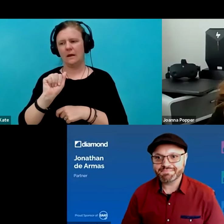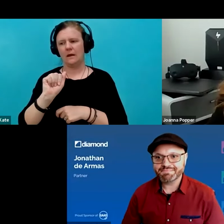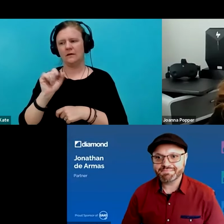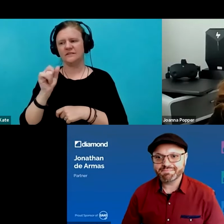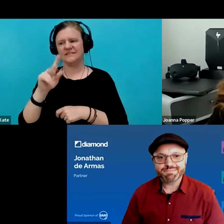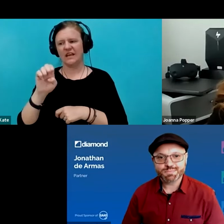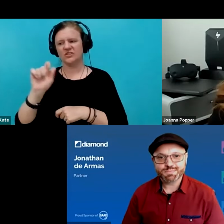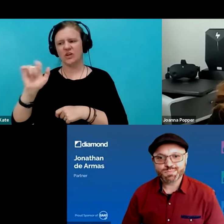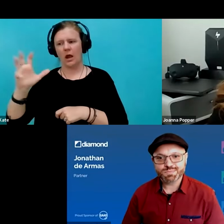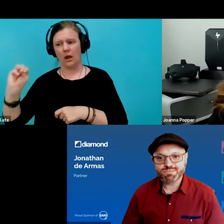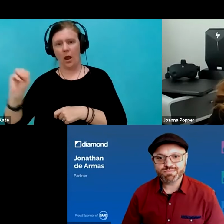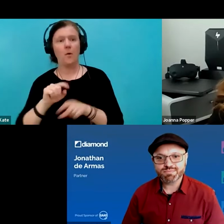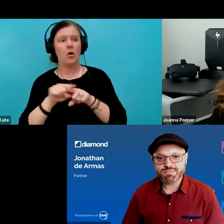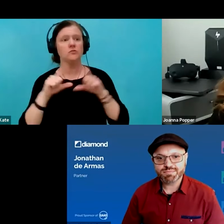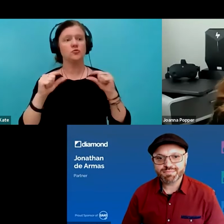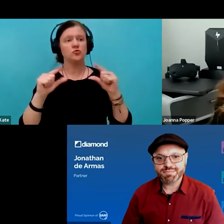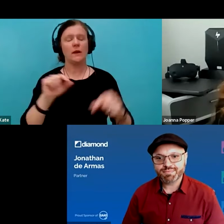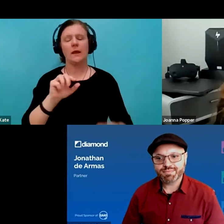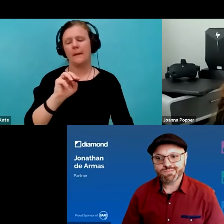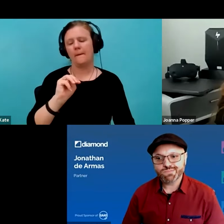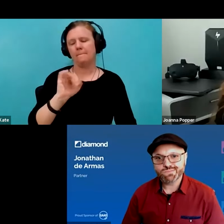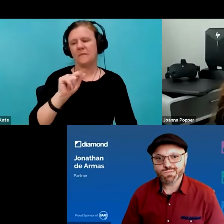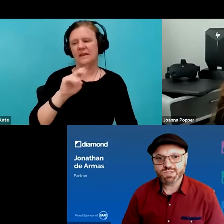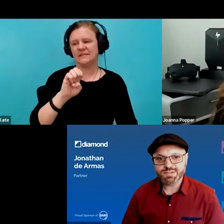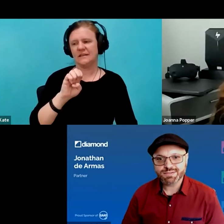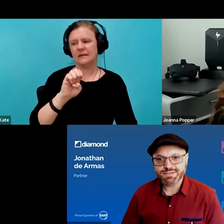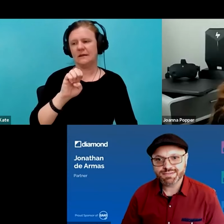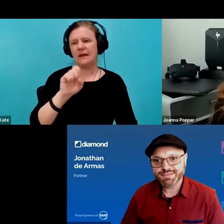Metastage XR, Instagram at just meta stage.